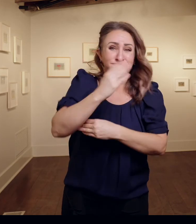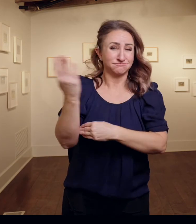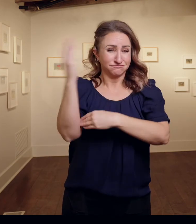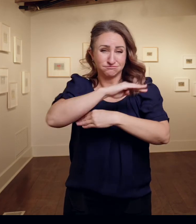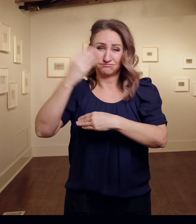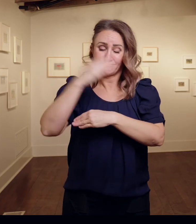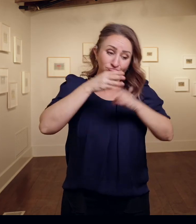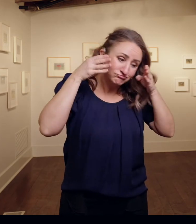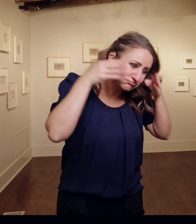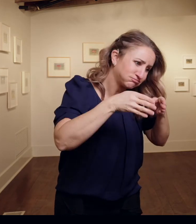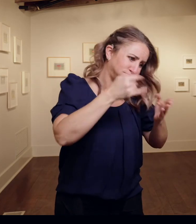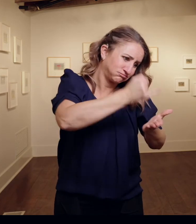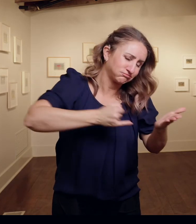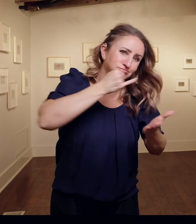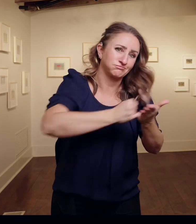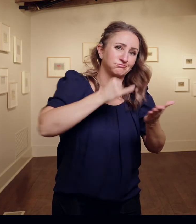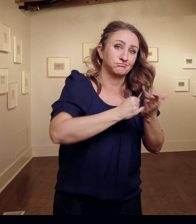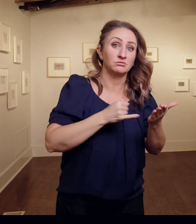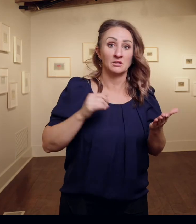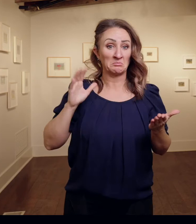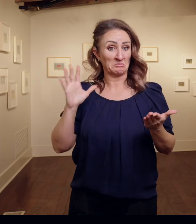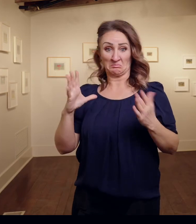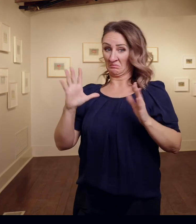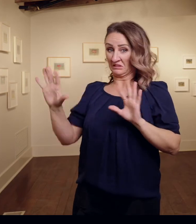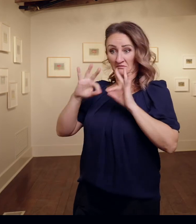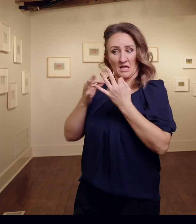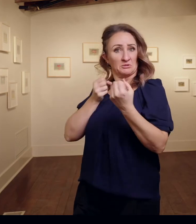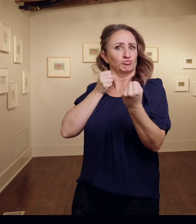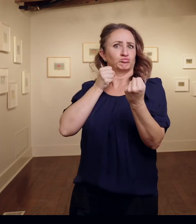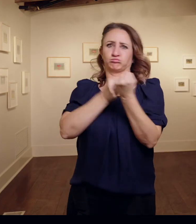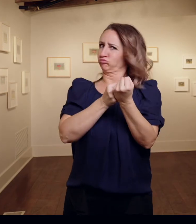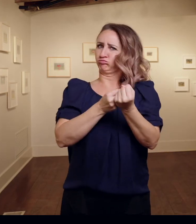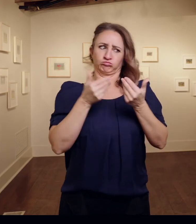and James spent the bulk of each day creating new artwork.